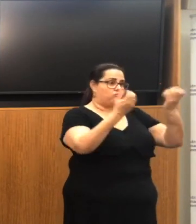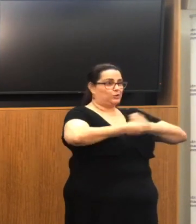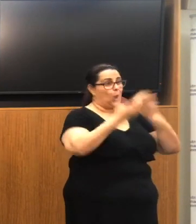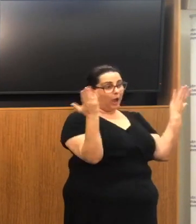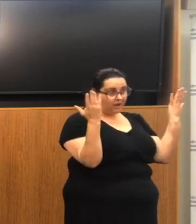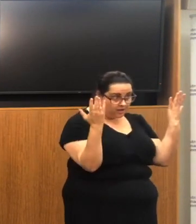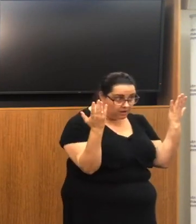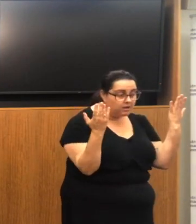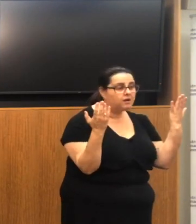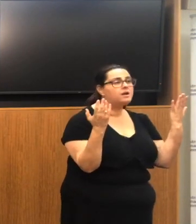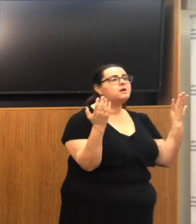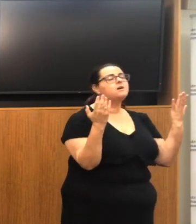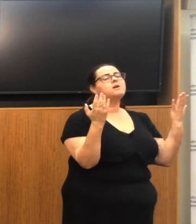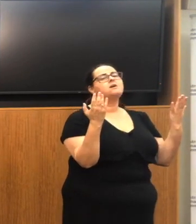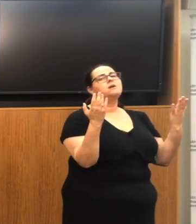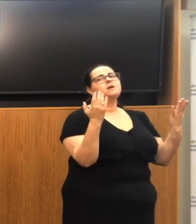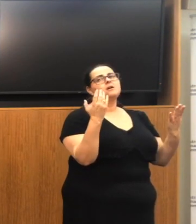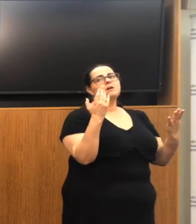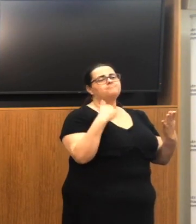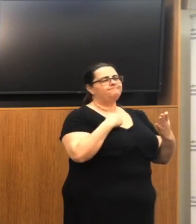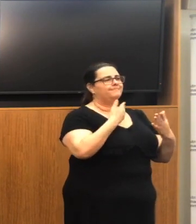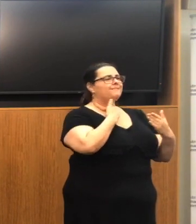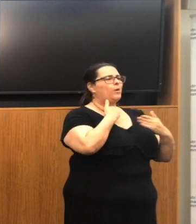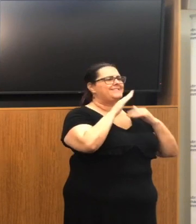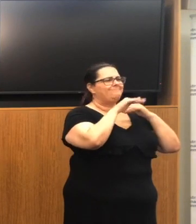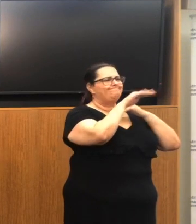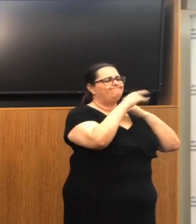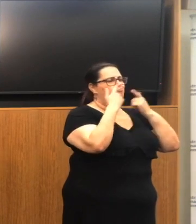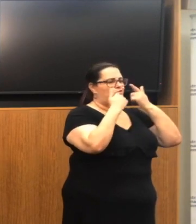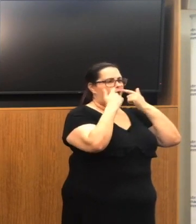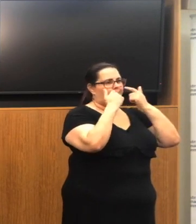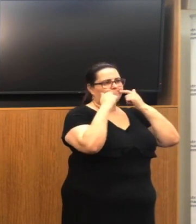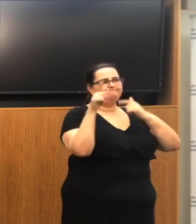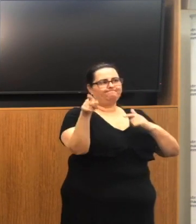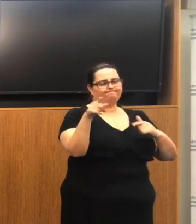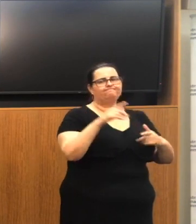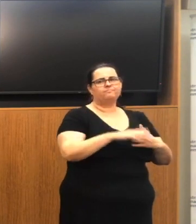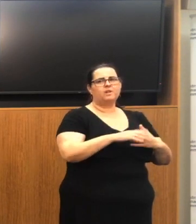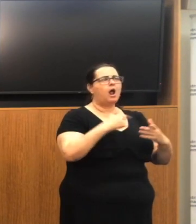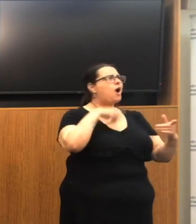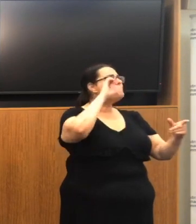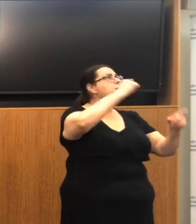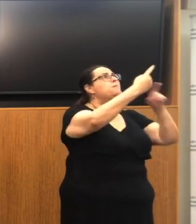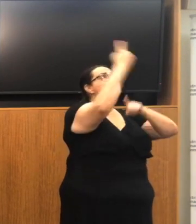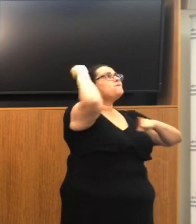And I remembered that people didn't know what to do. They didn't know where to go.